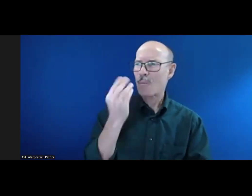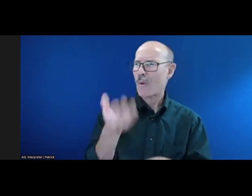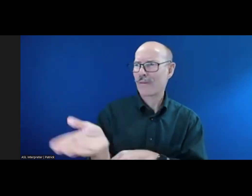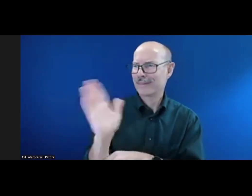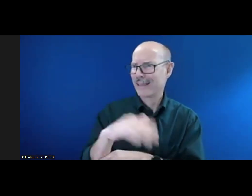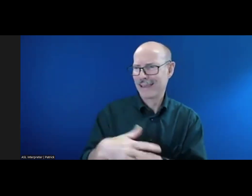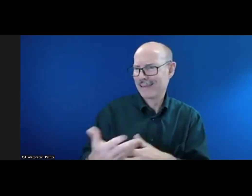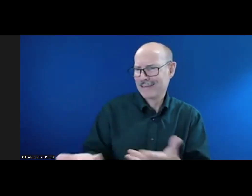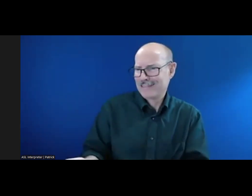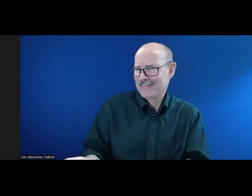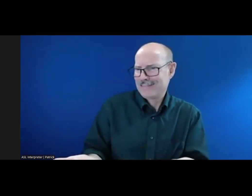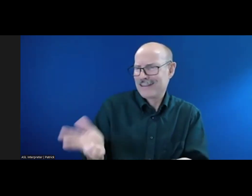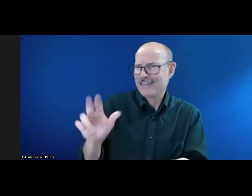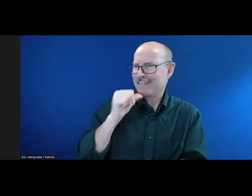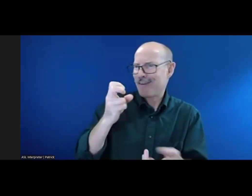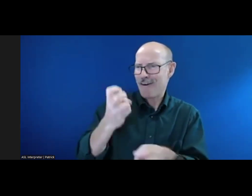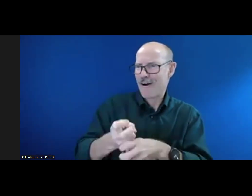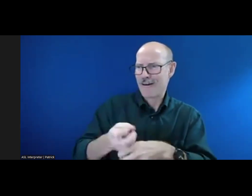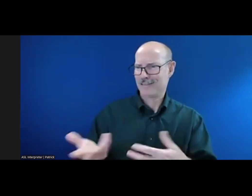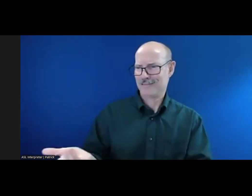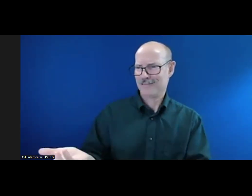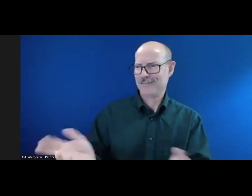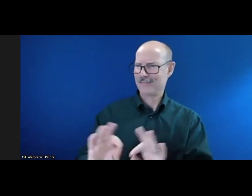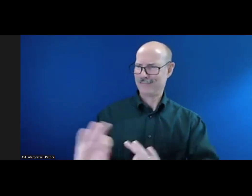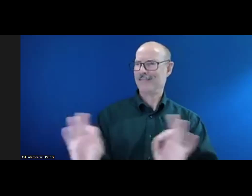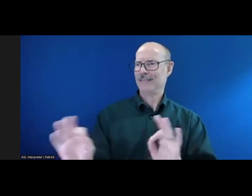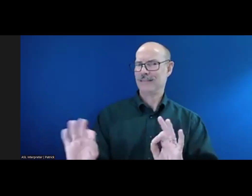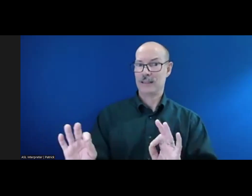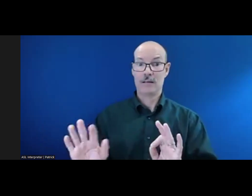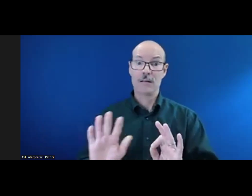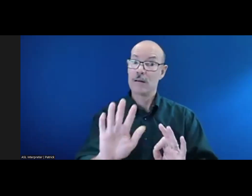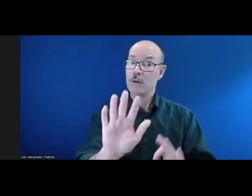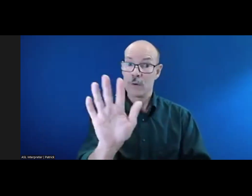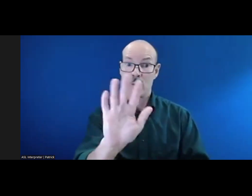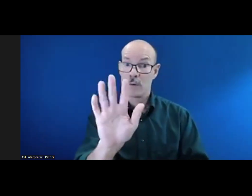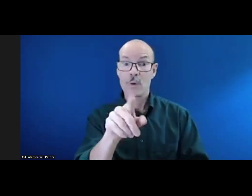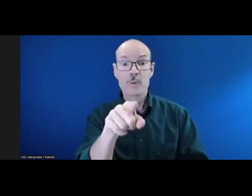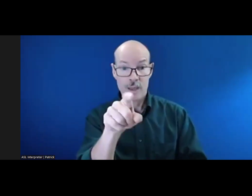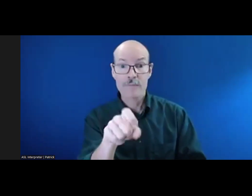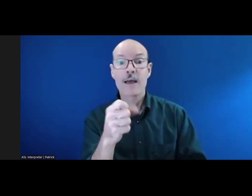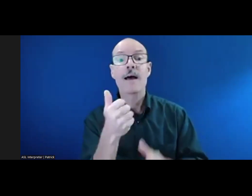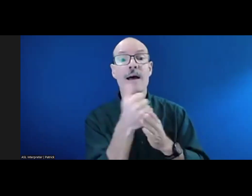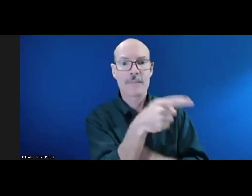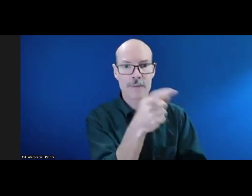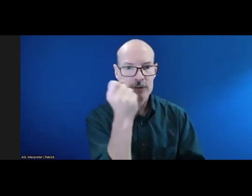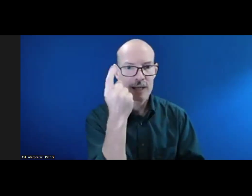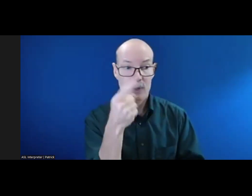You're home all day." So sometimes you really do have to help them understand, it is not as easy as you think.